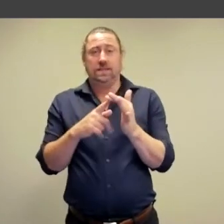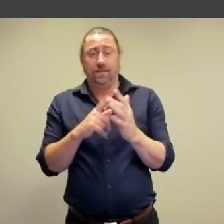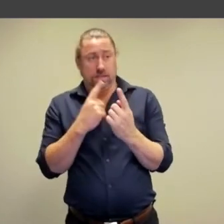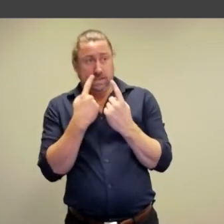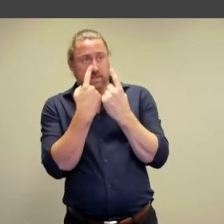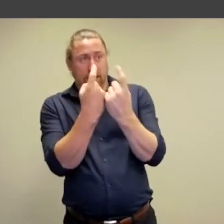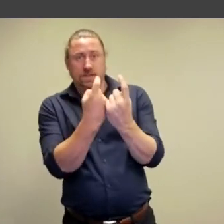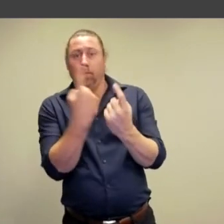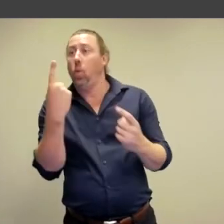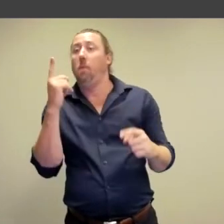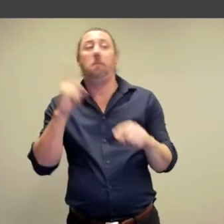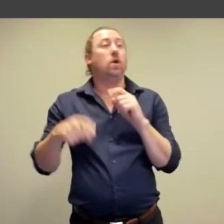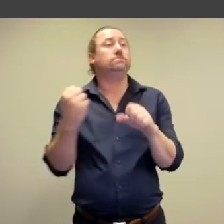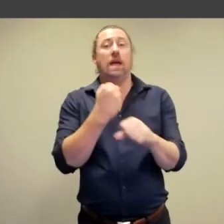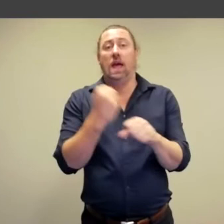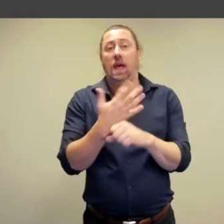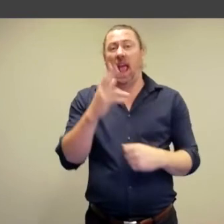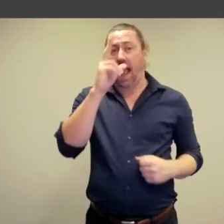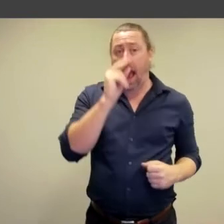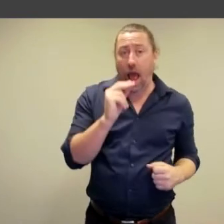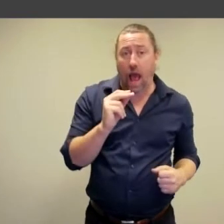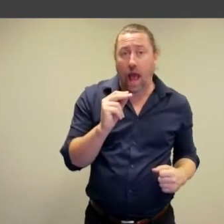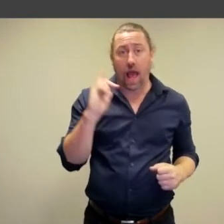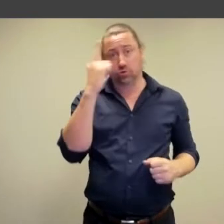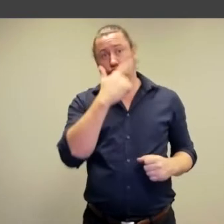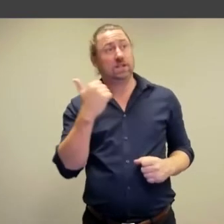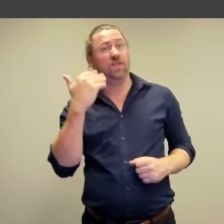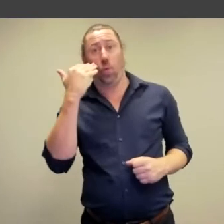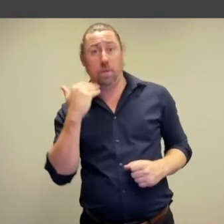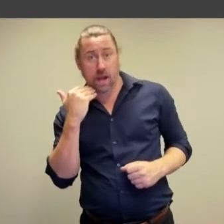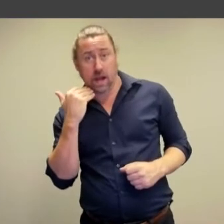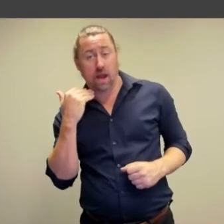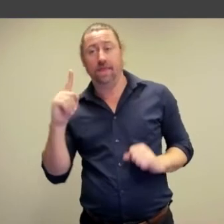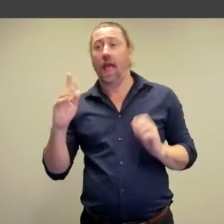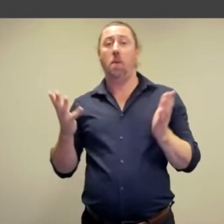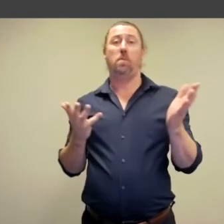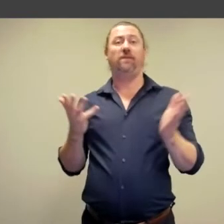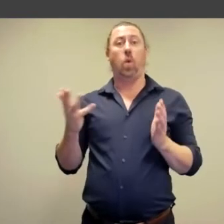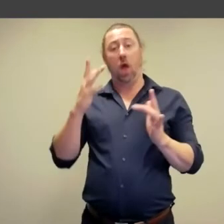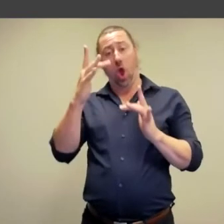are young attractive women